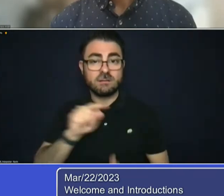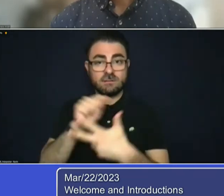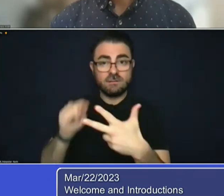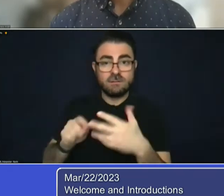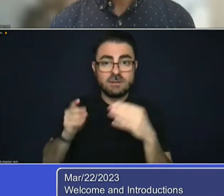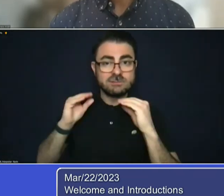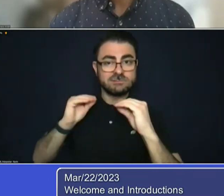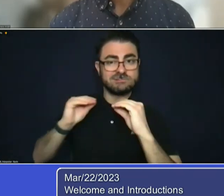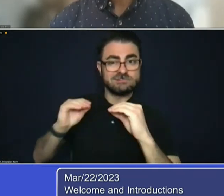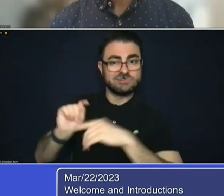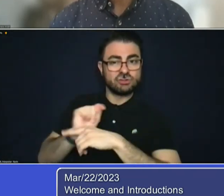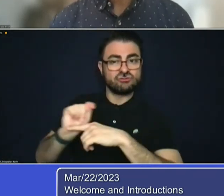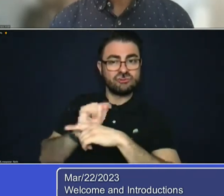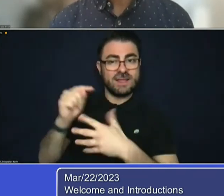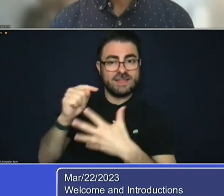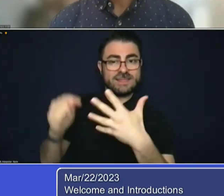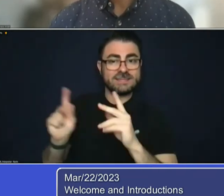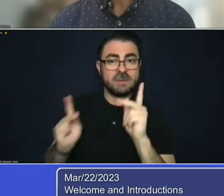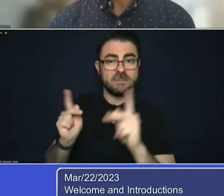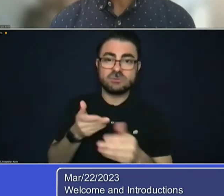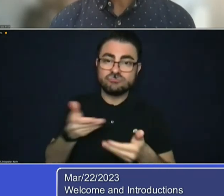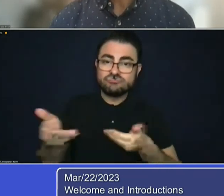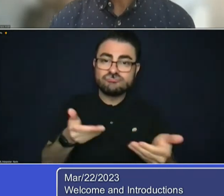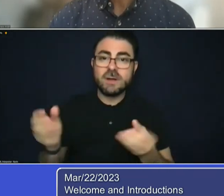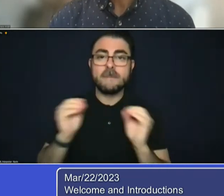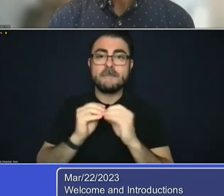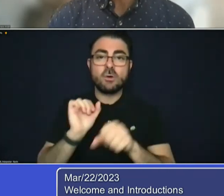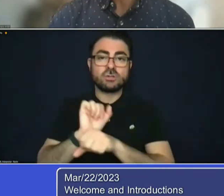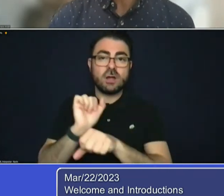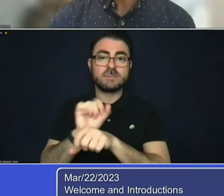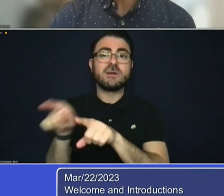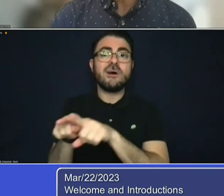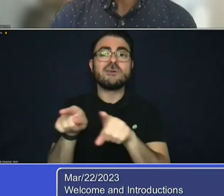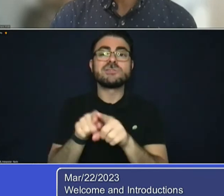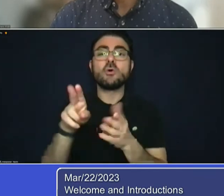GETTING TO WORK DIRECTLY ON THESE JOBS, AND GETTING THE